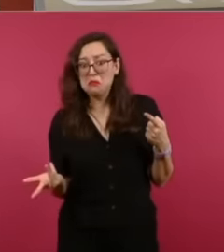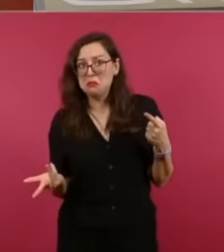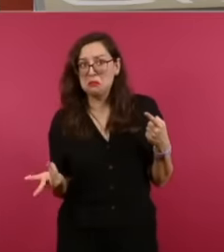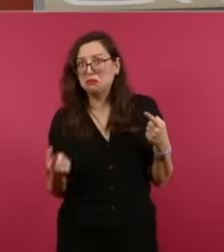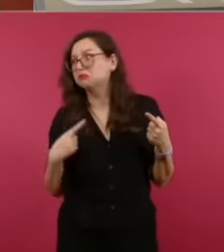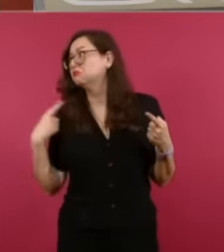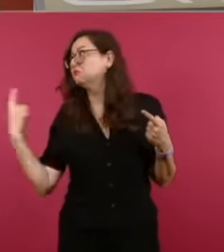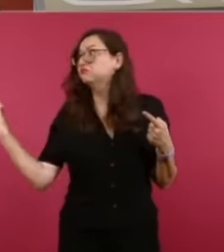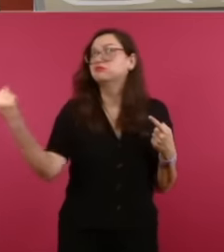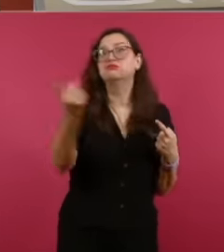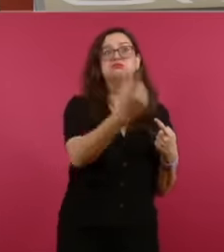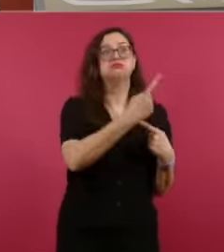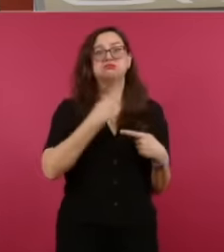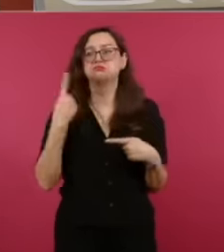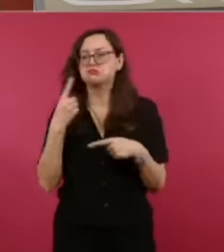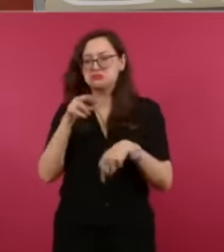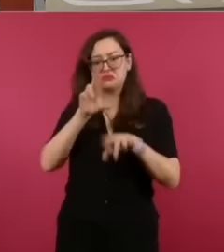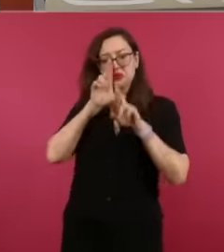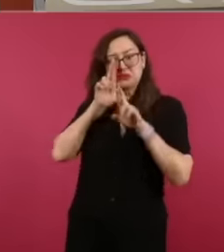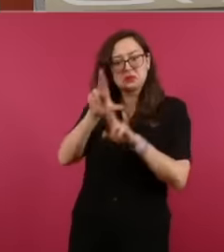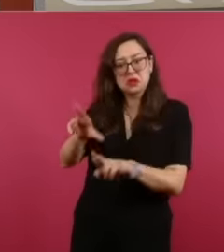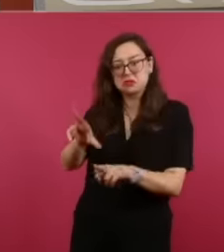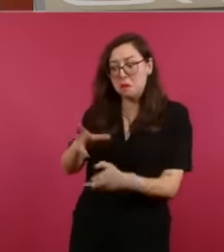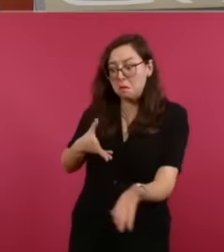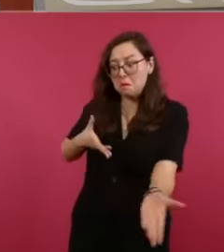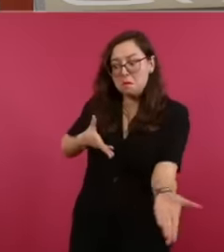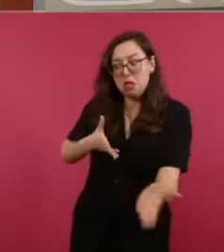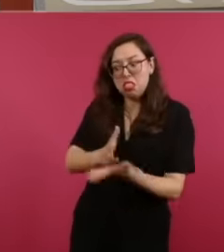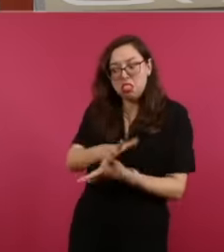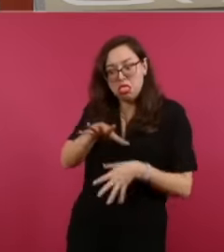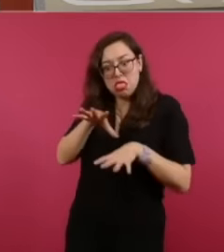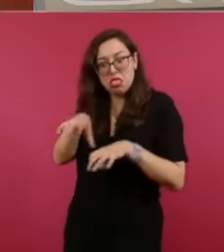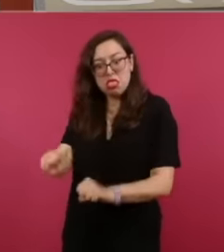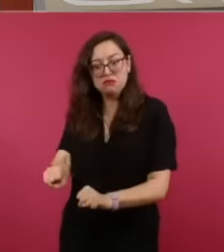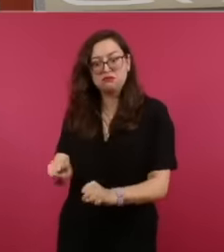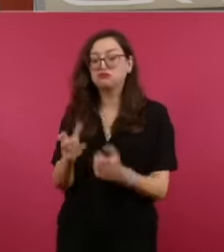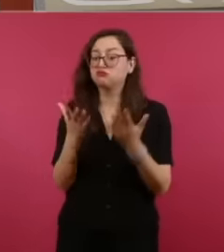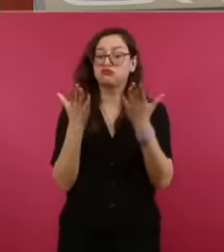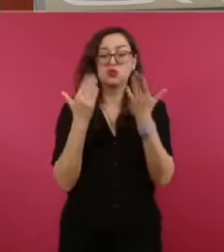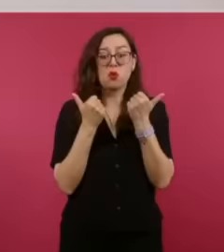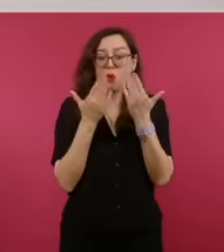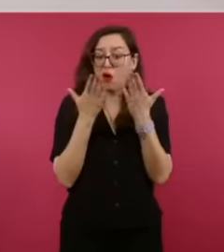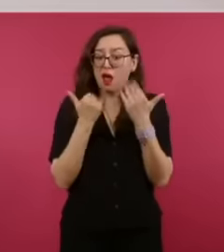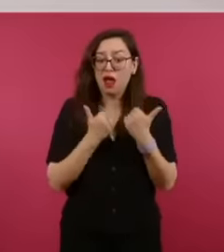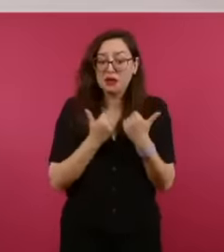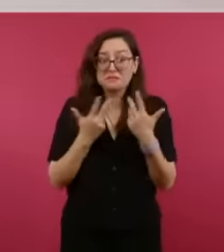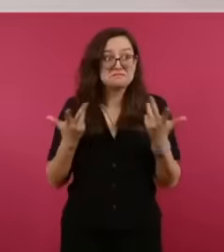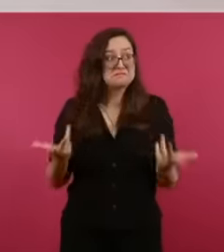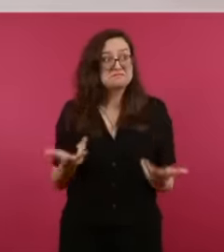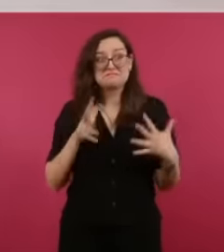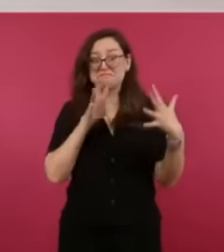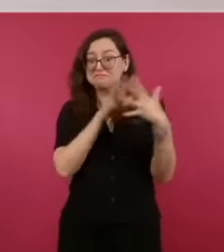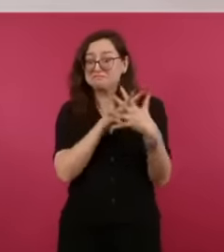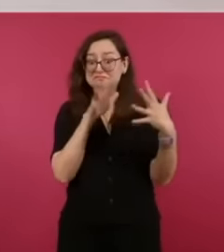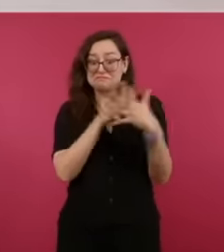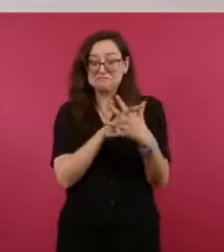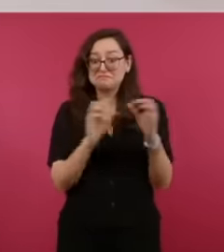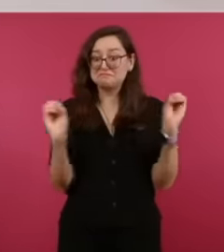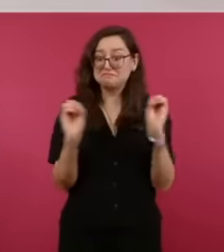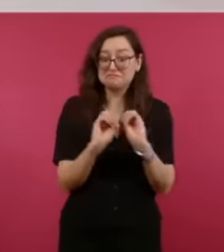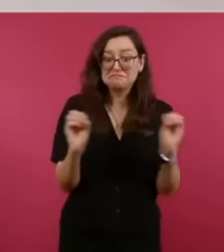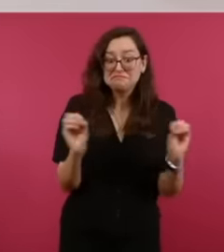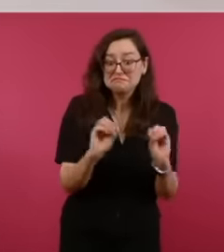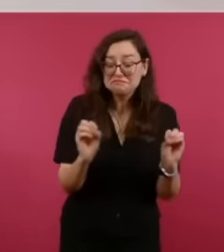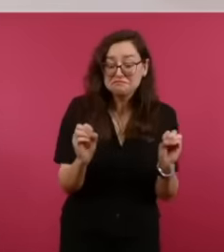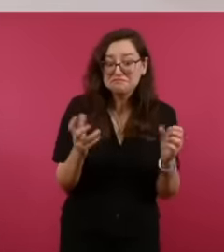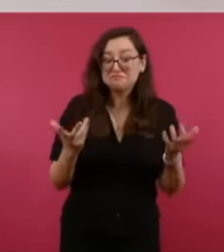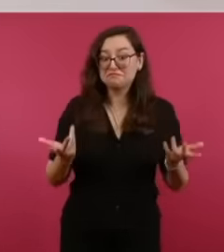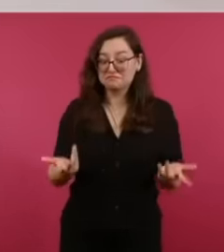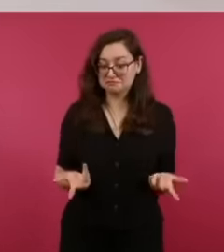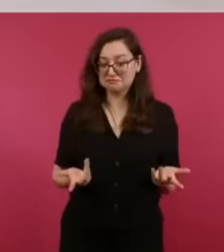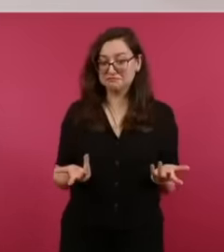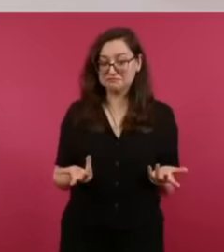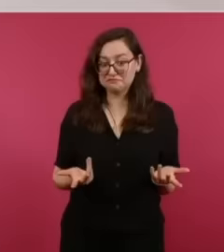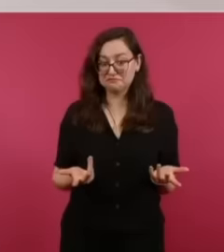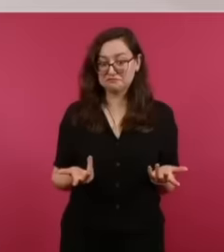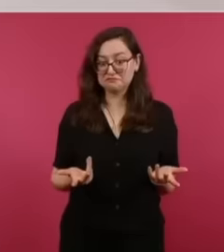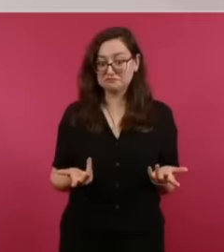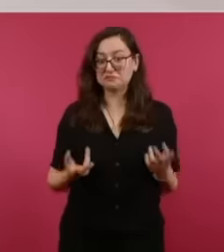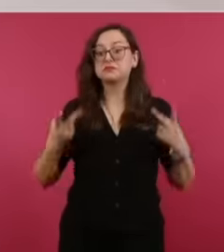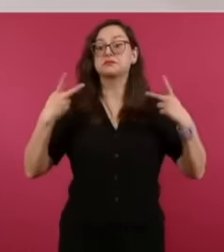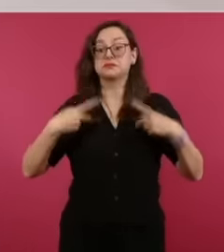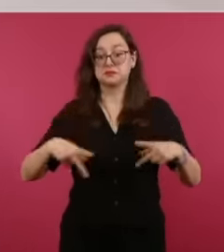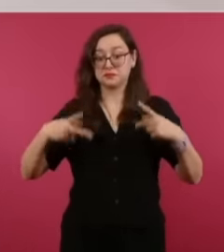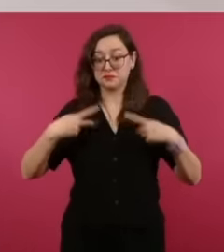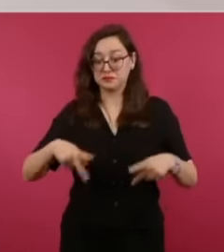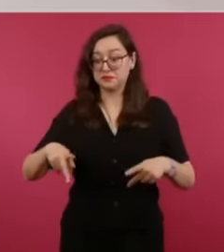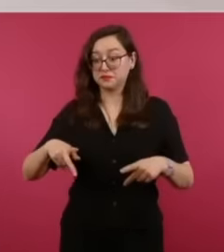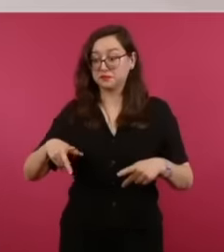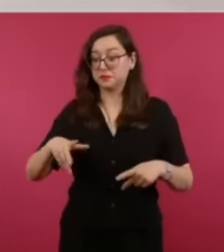world and our The army is an army that emerged from the people, it is not an elite army,